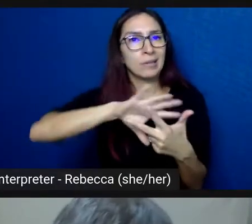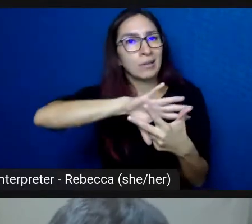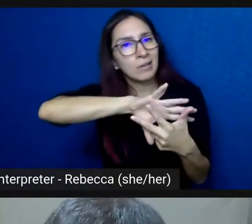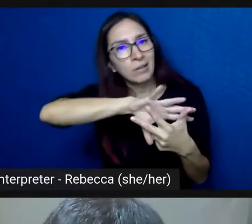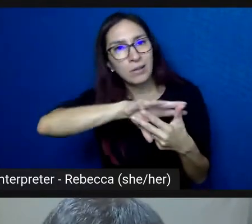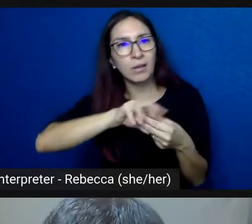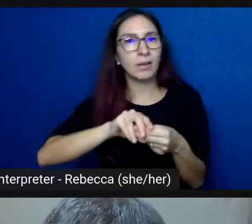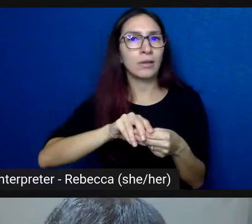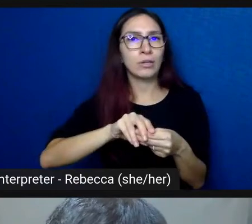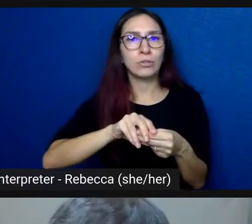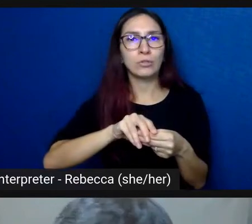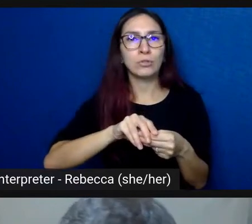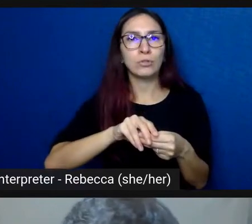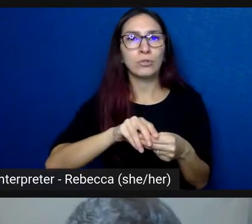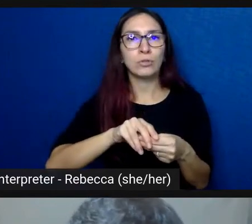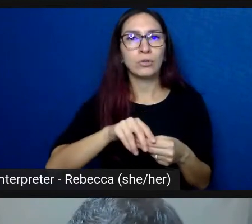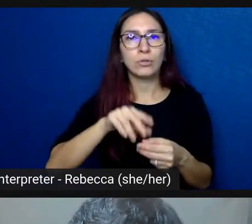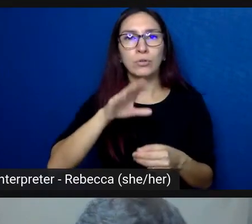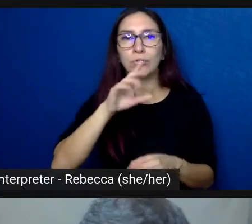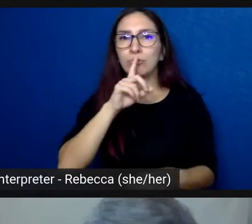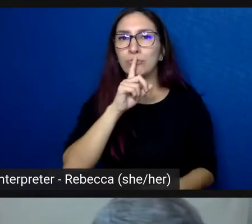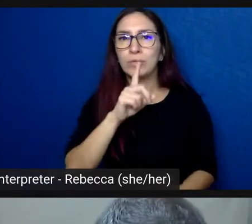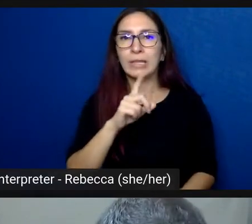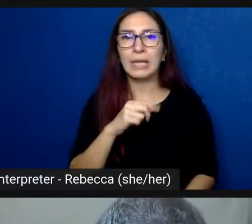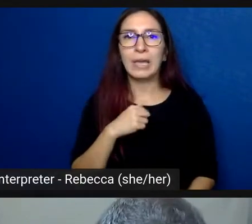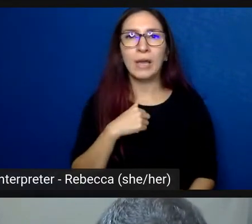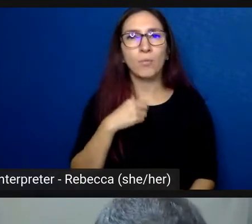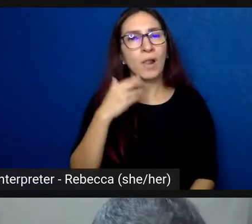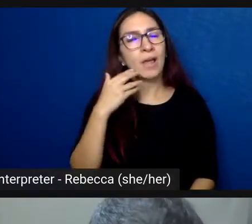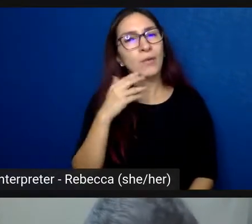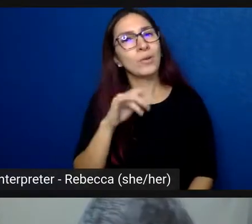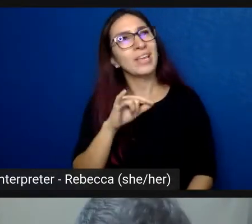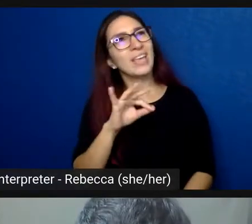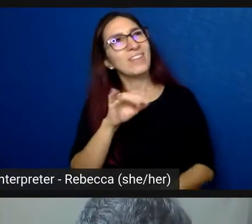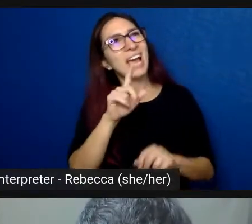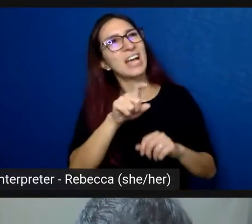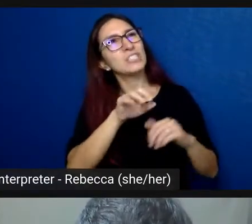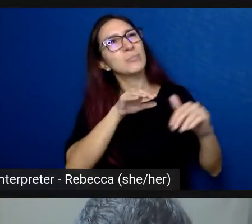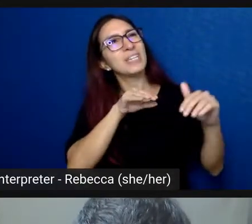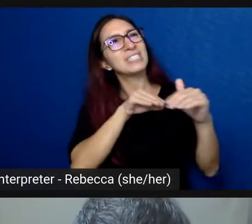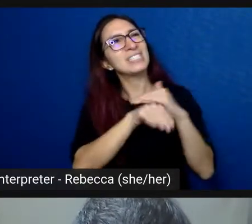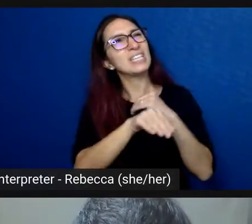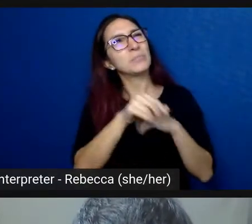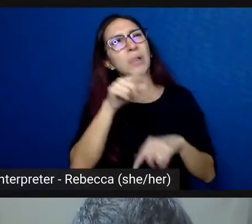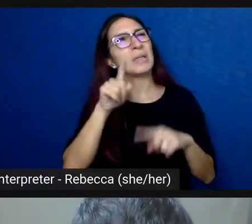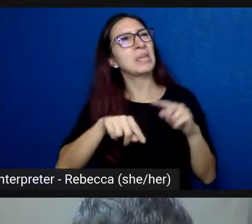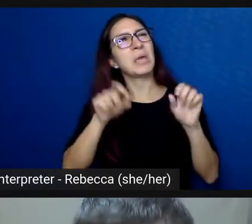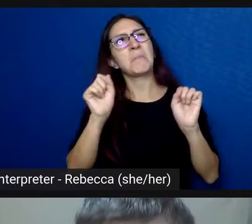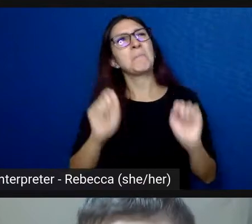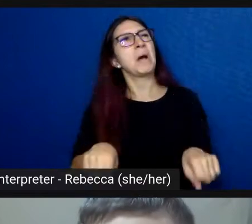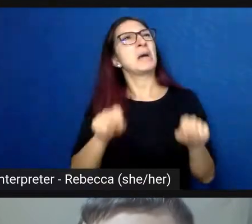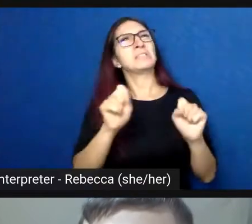because people tend to believe, "If it has to be accessible, it can't be visually attractive." It's not true.